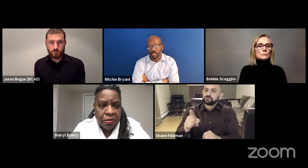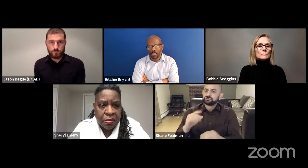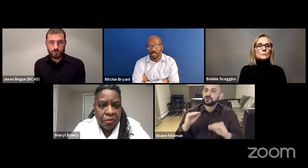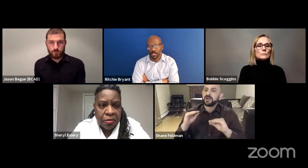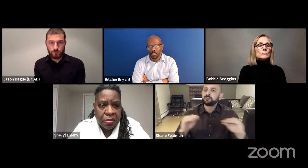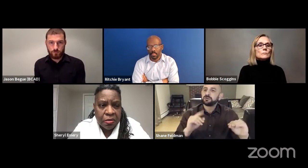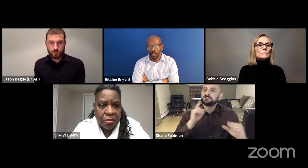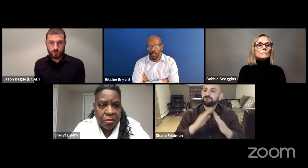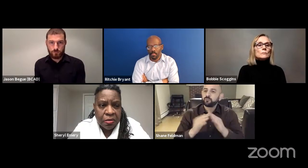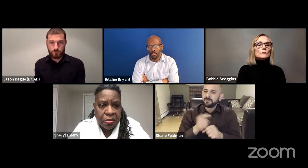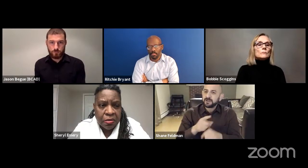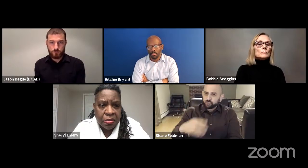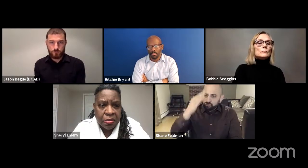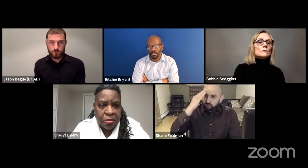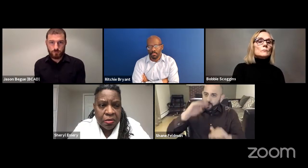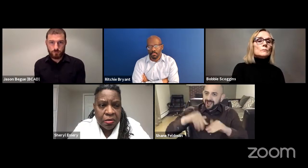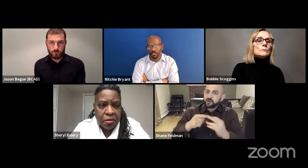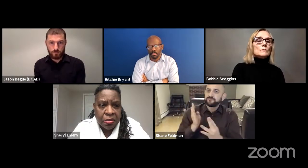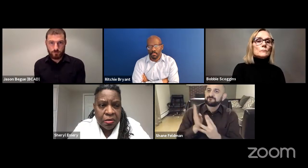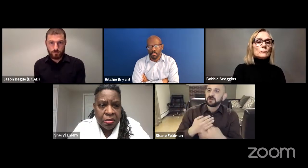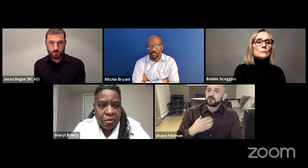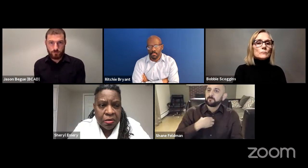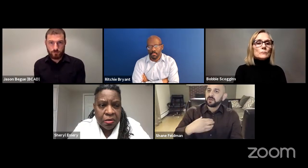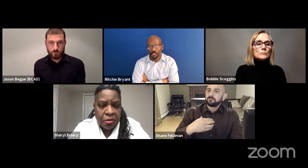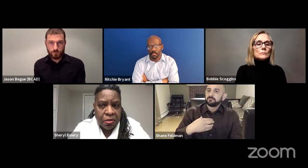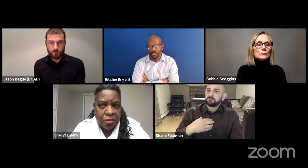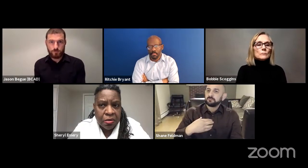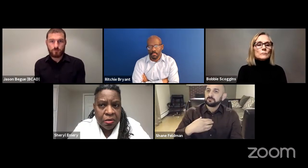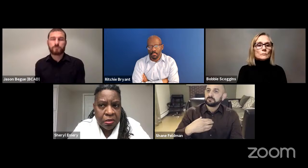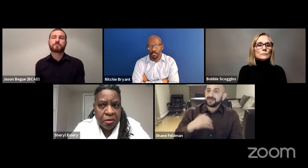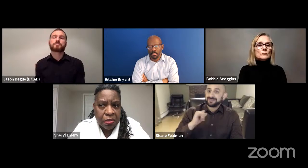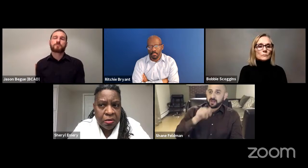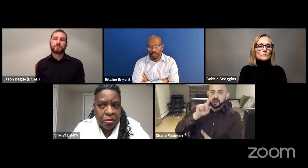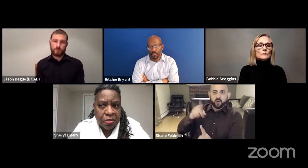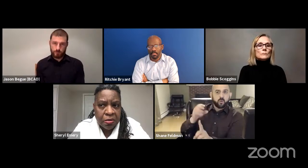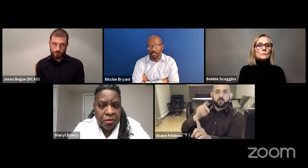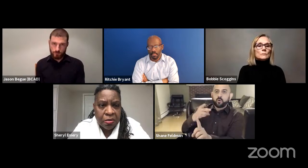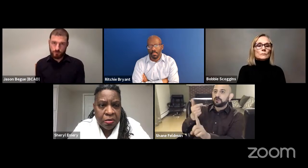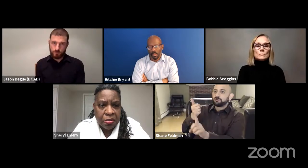sure that pipeline is growing and flourishing. Make sure the members of the community know